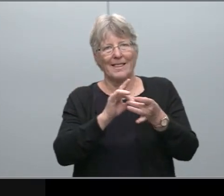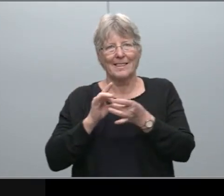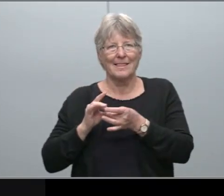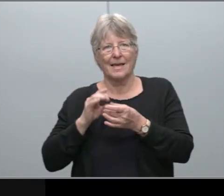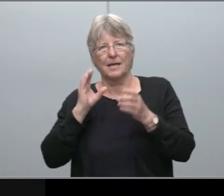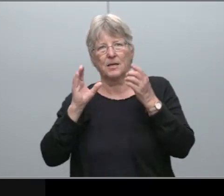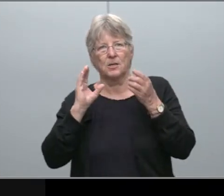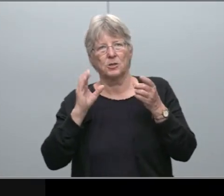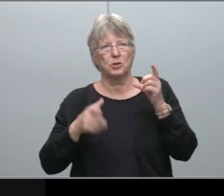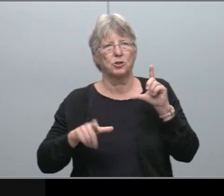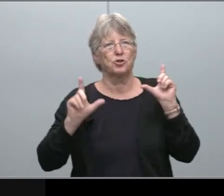Okay.